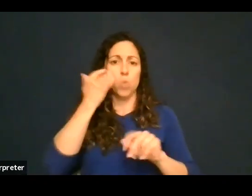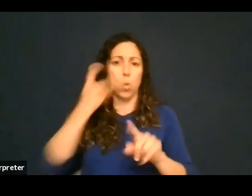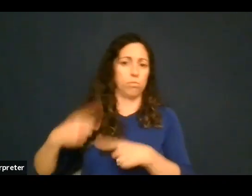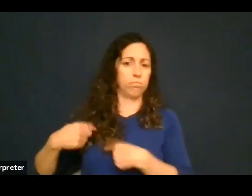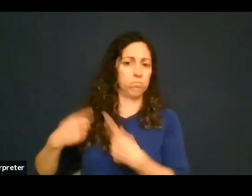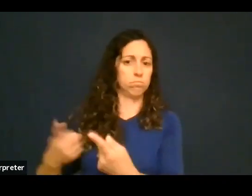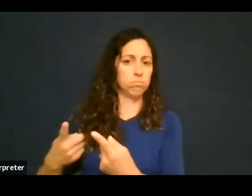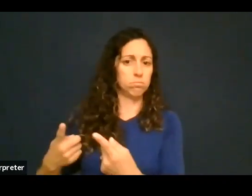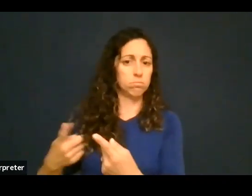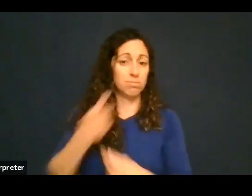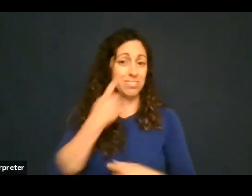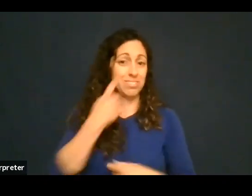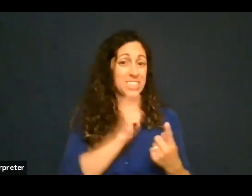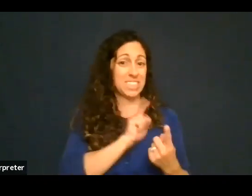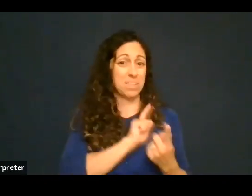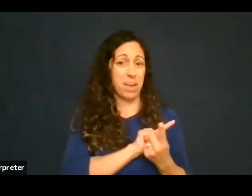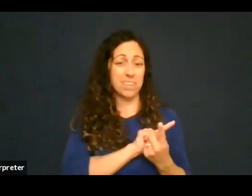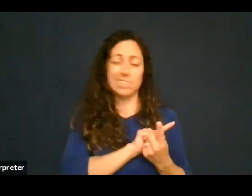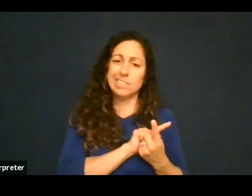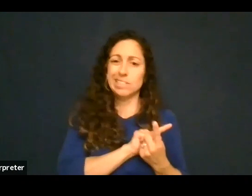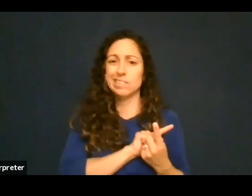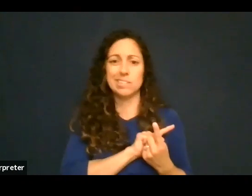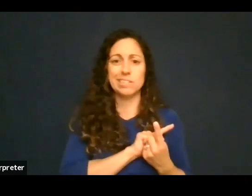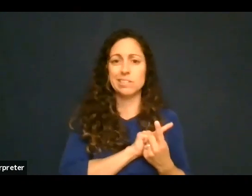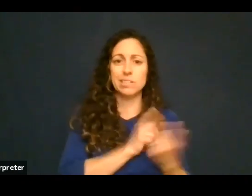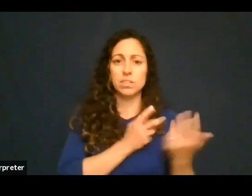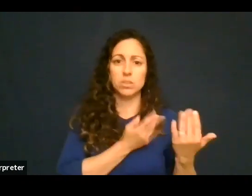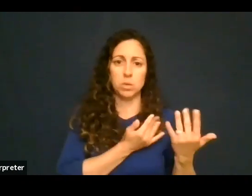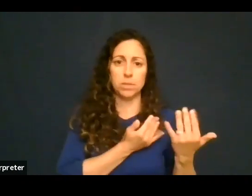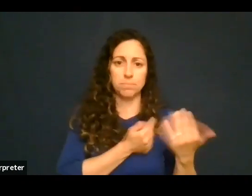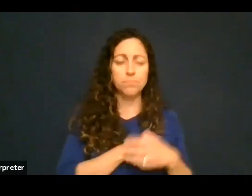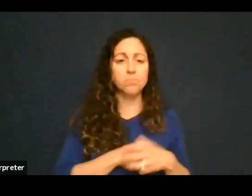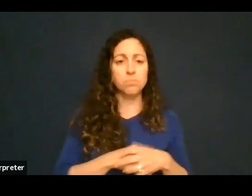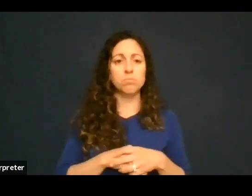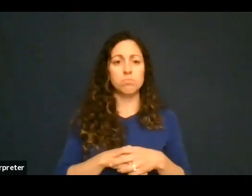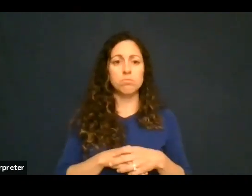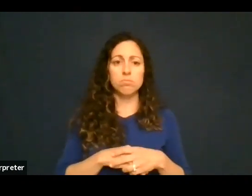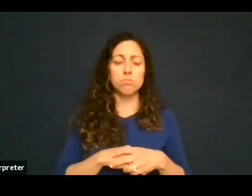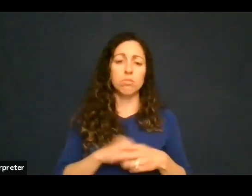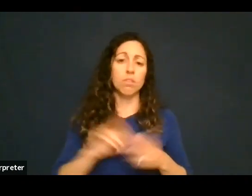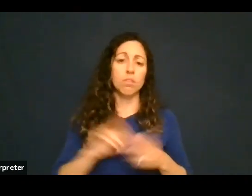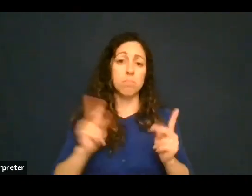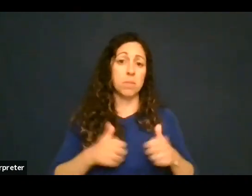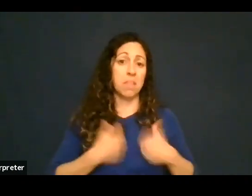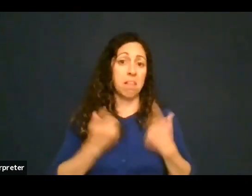And all of our patients, even if they live elsewhere, get counseling before we do the testing. We're doing-- since the hospital,